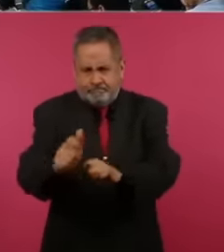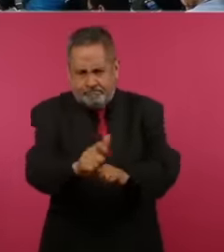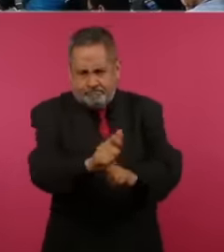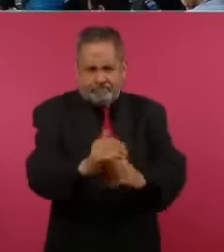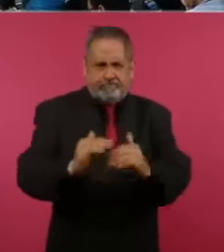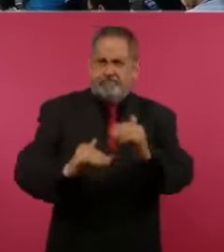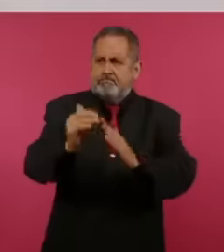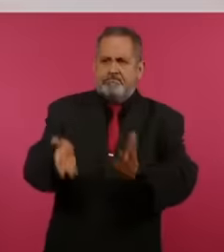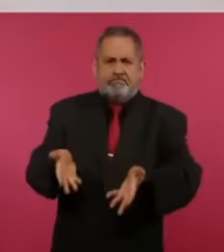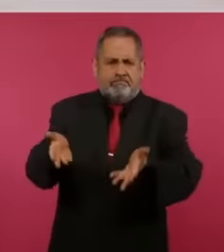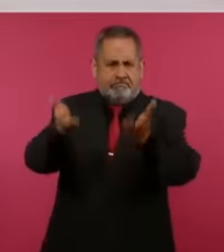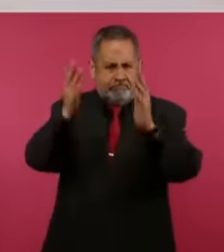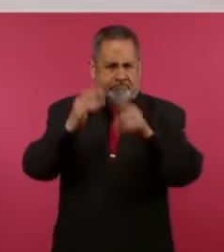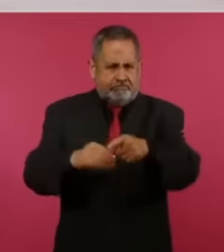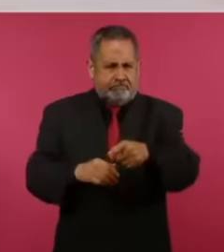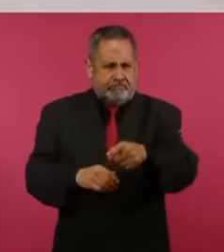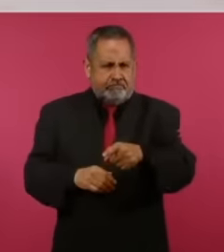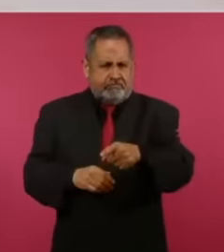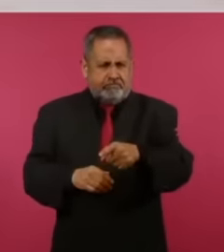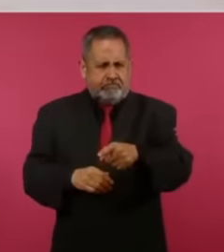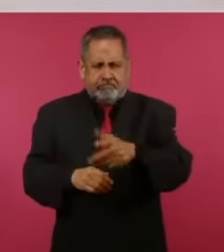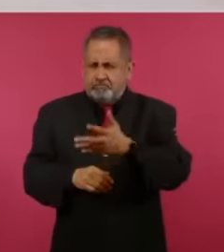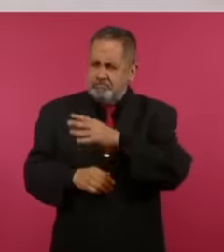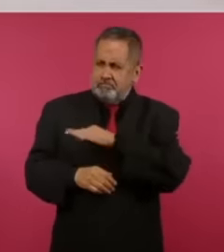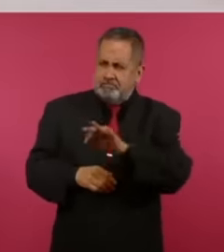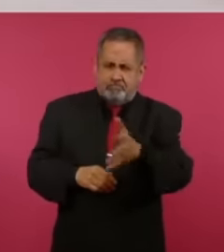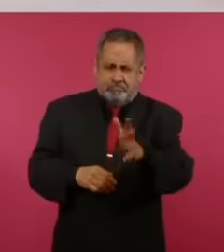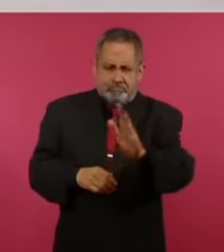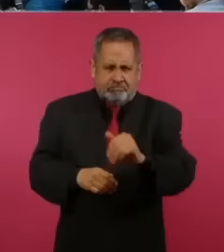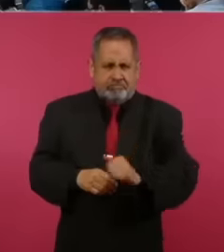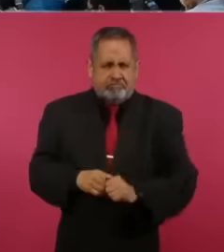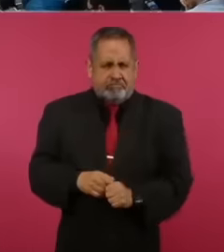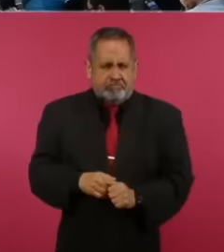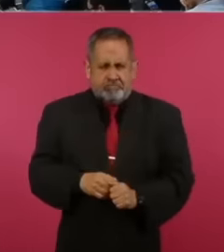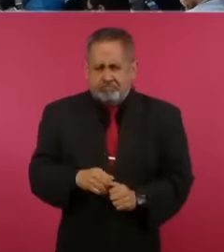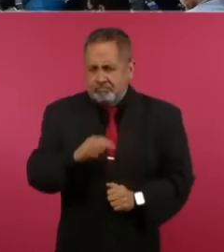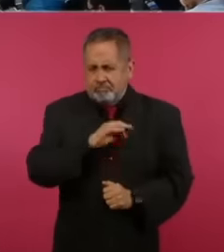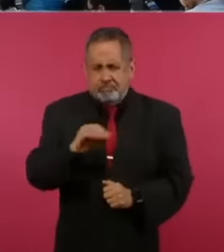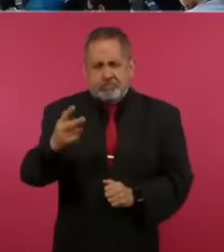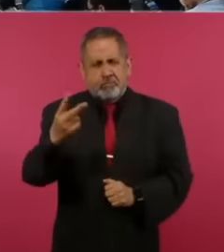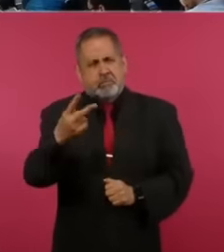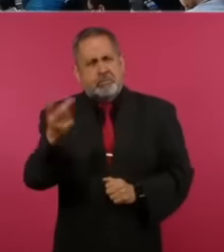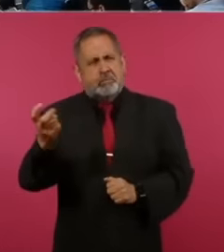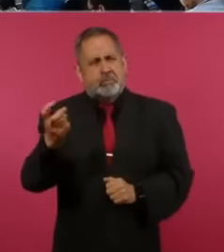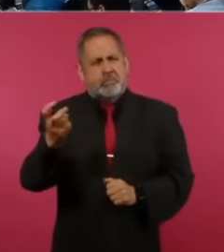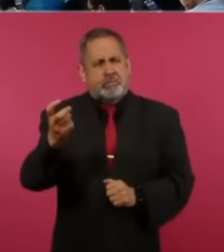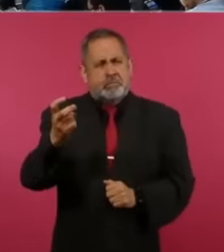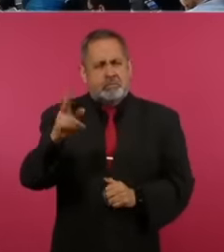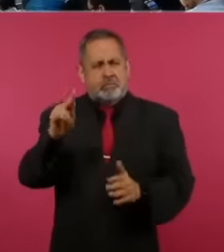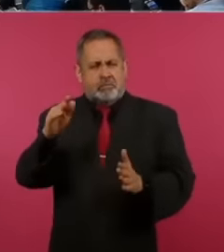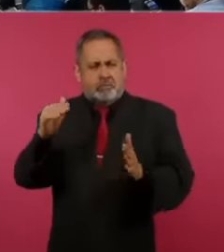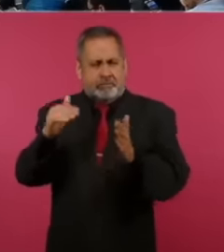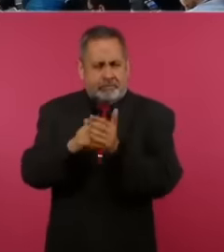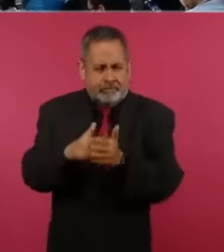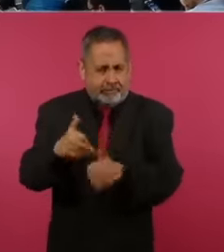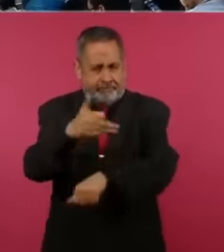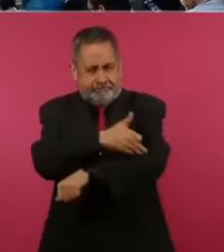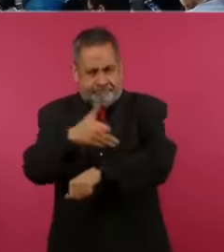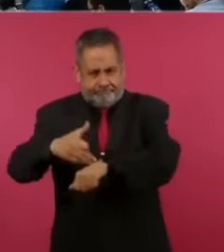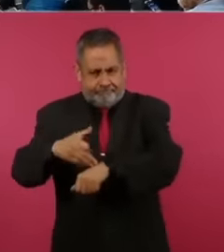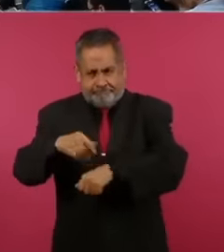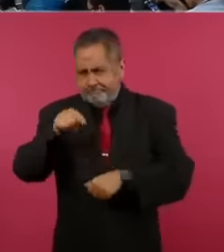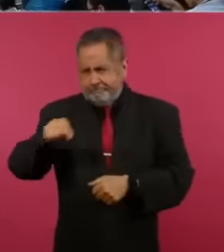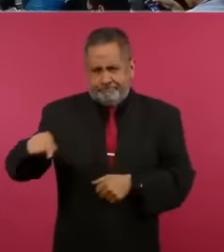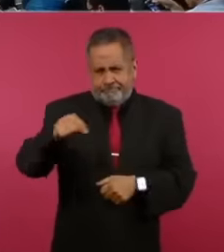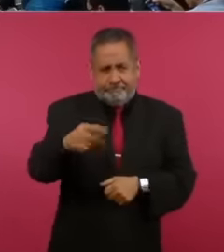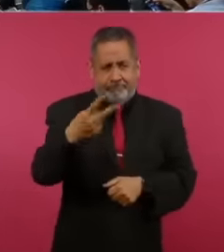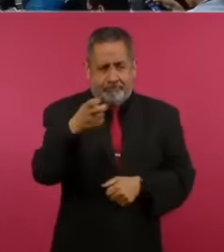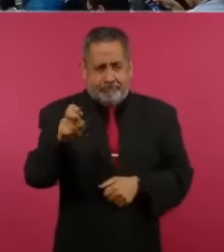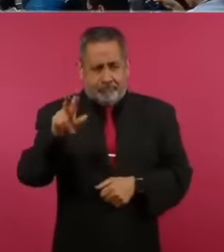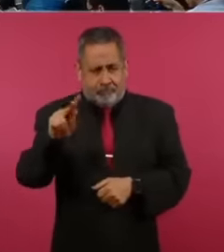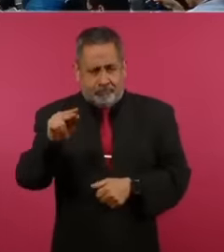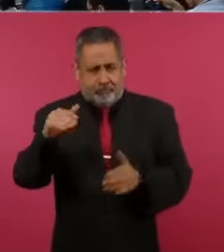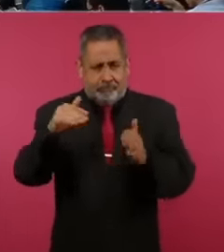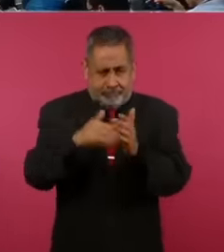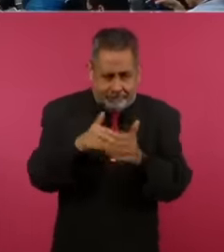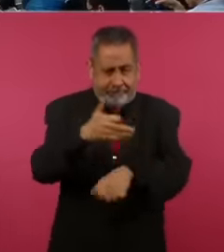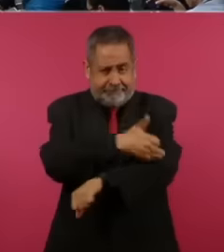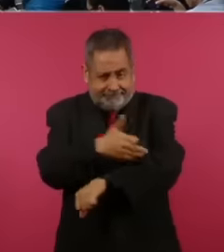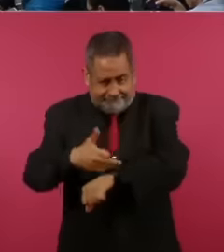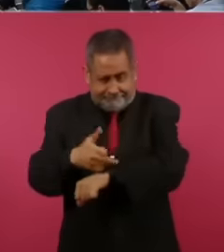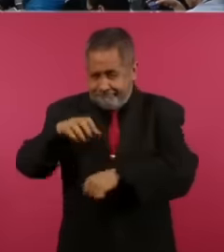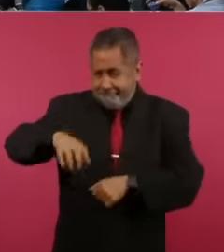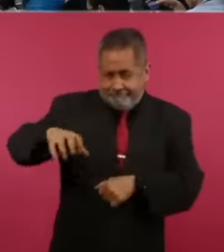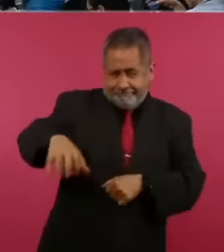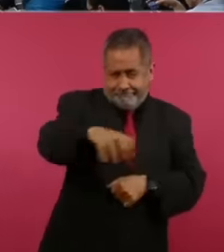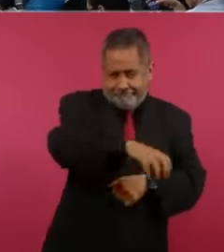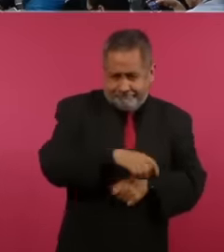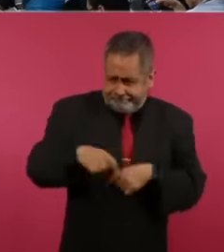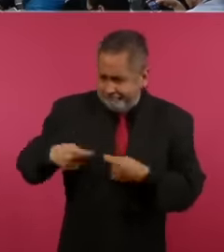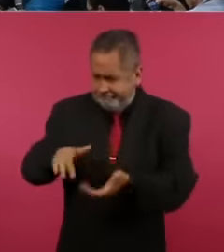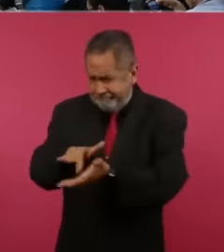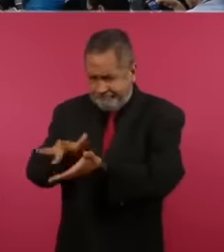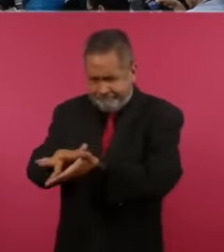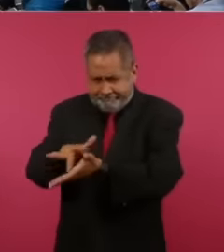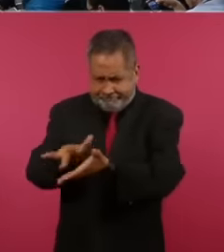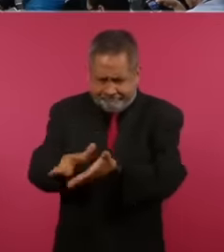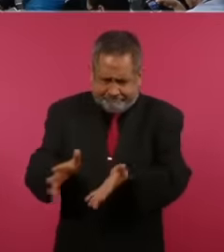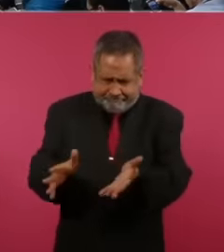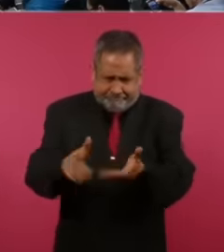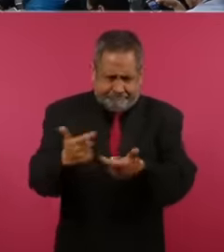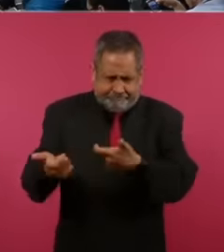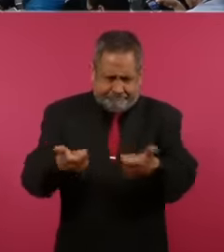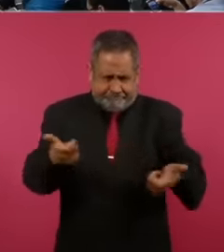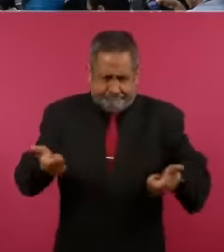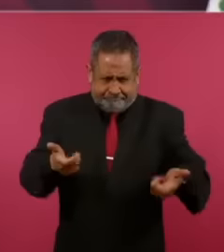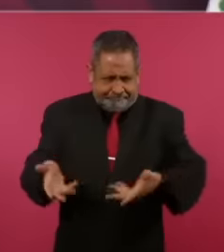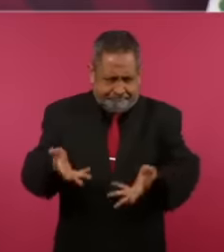to nearly 280,000 families 280,000 families also